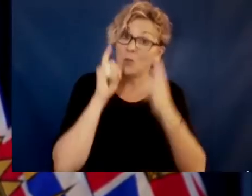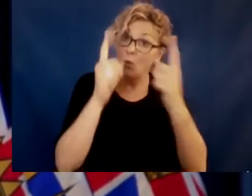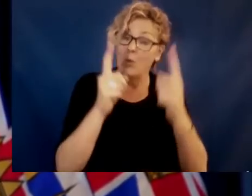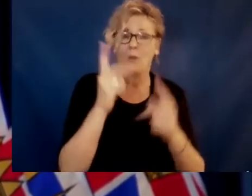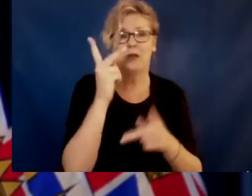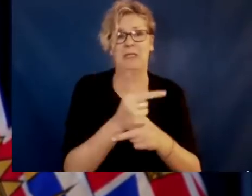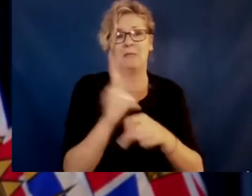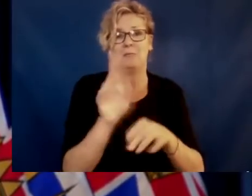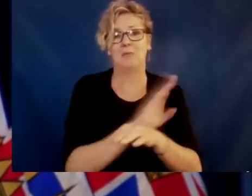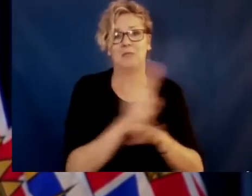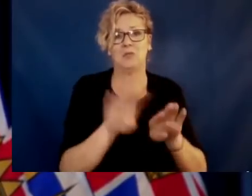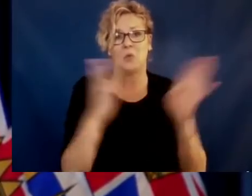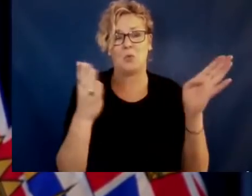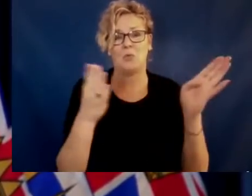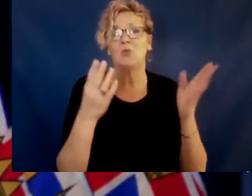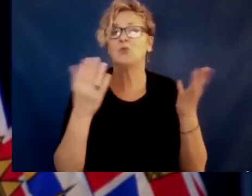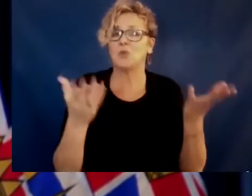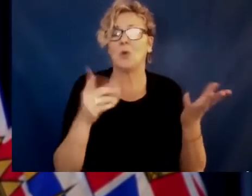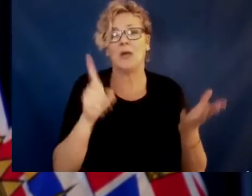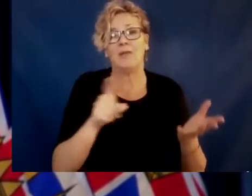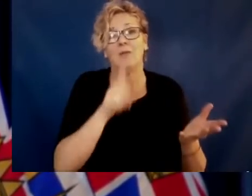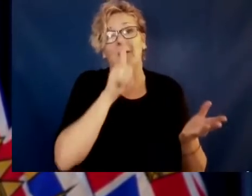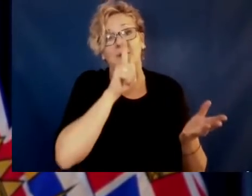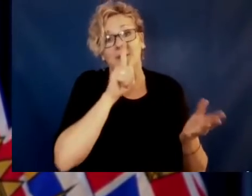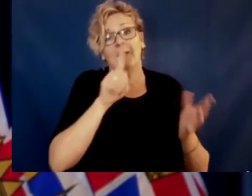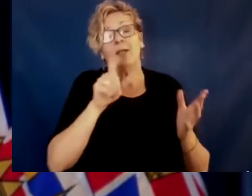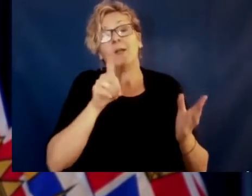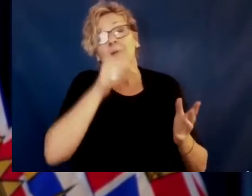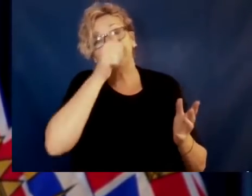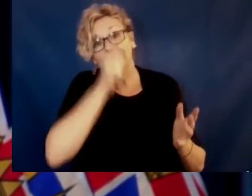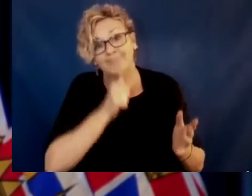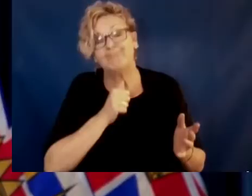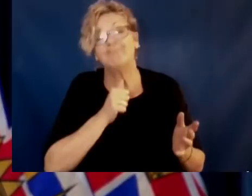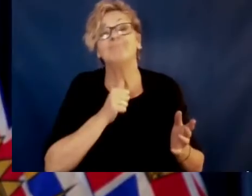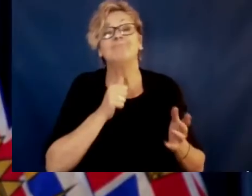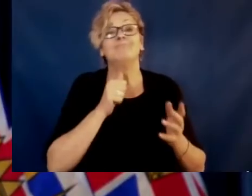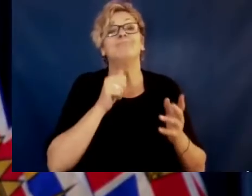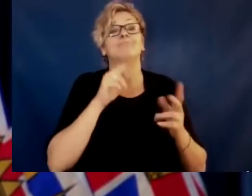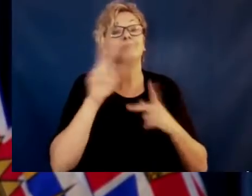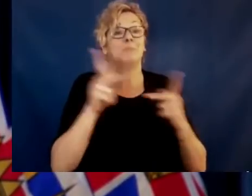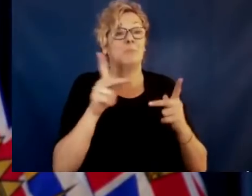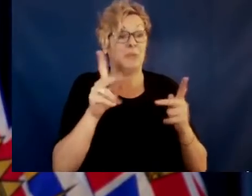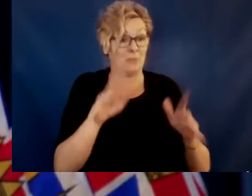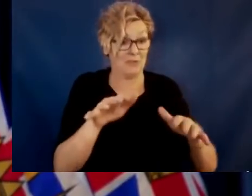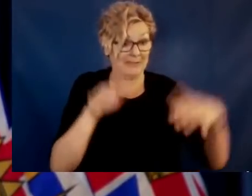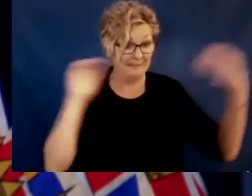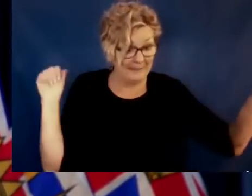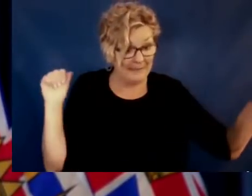risk so that we can keep the business open. Kevin, do you have a follow-up? No follow-up.